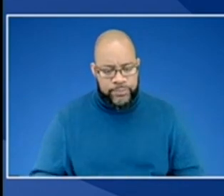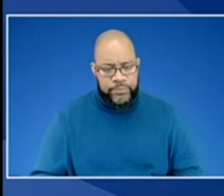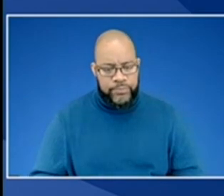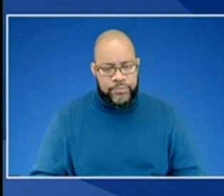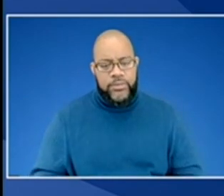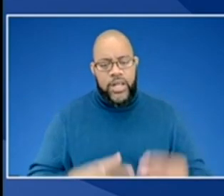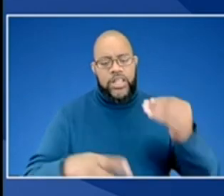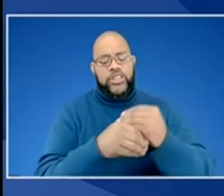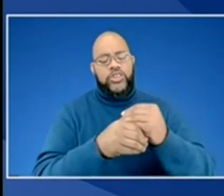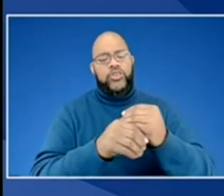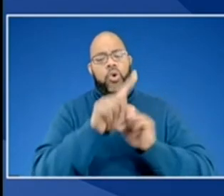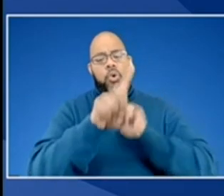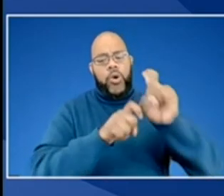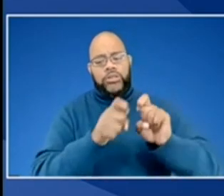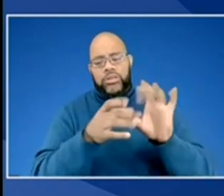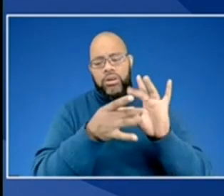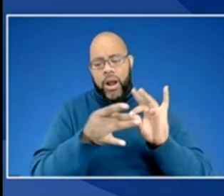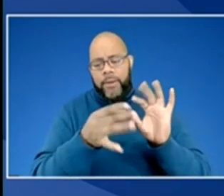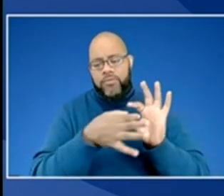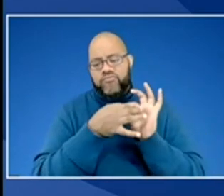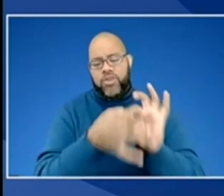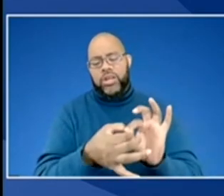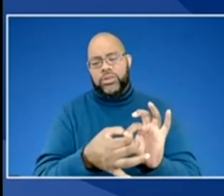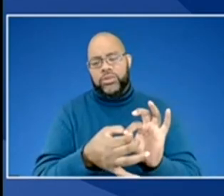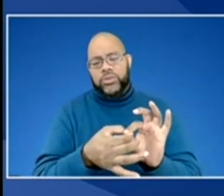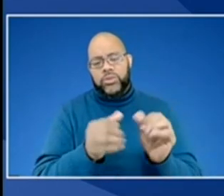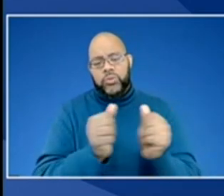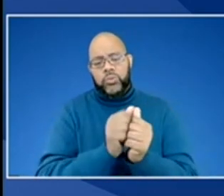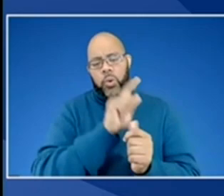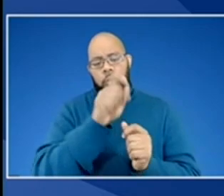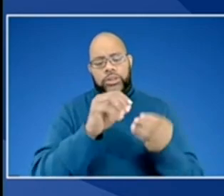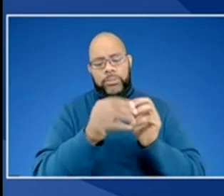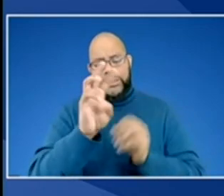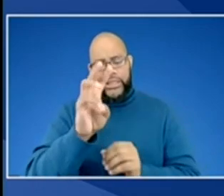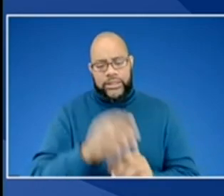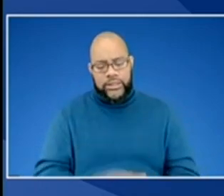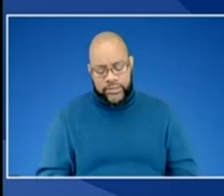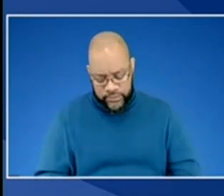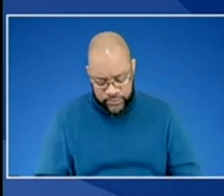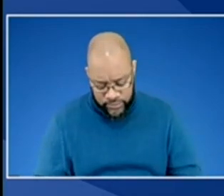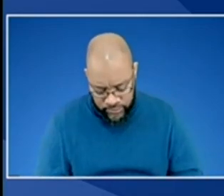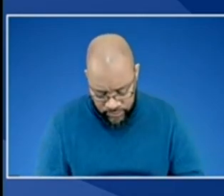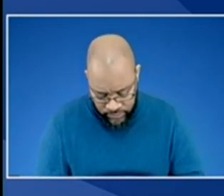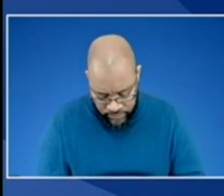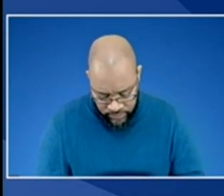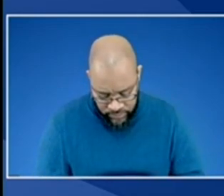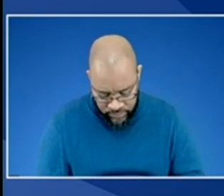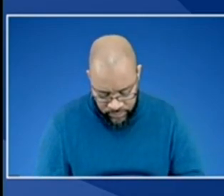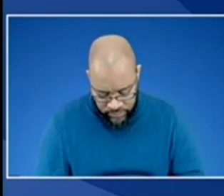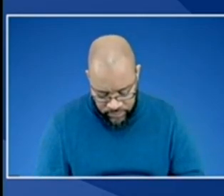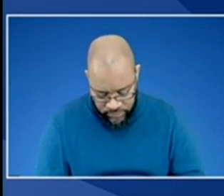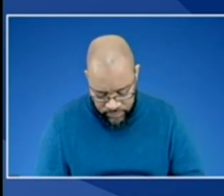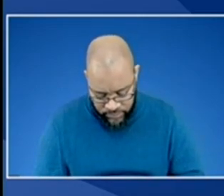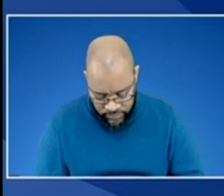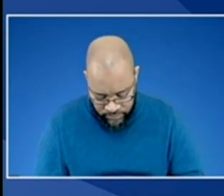comments as it regards question six?